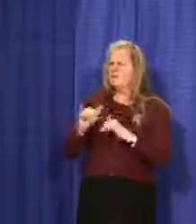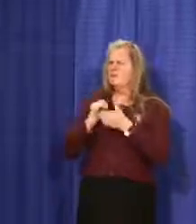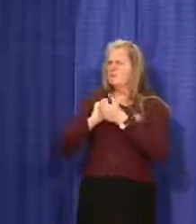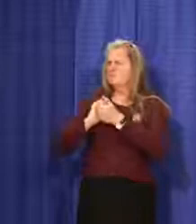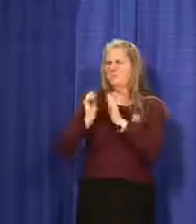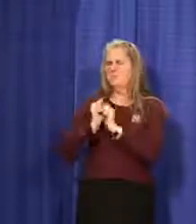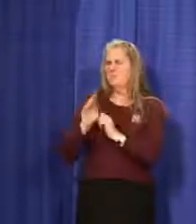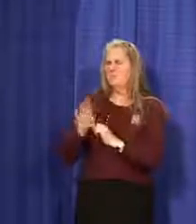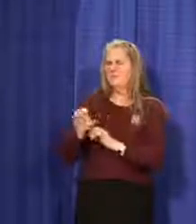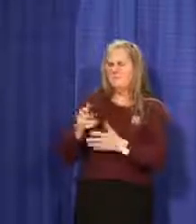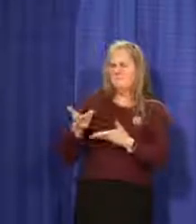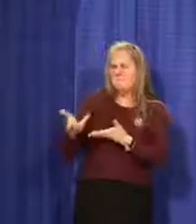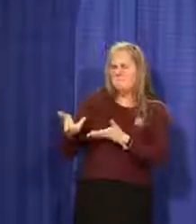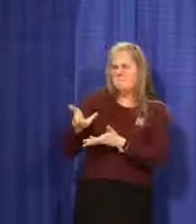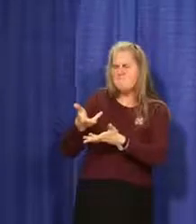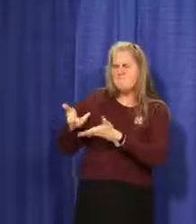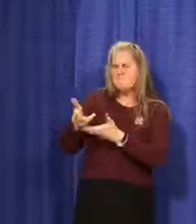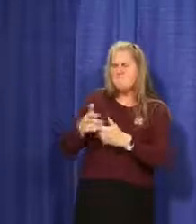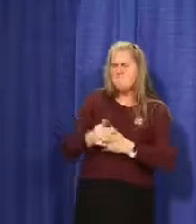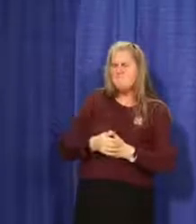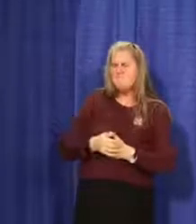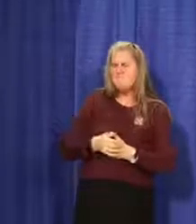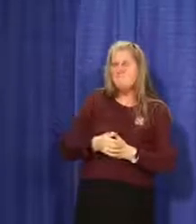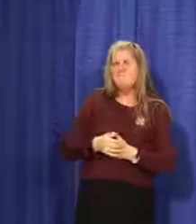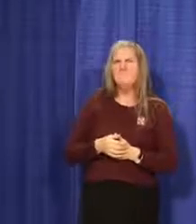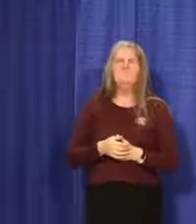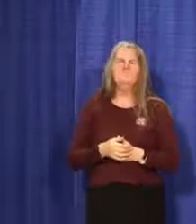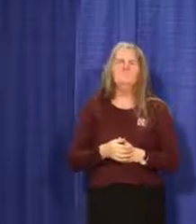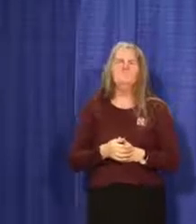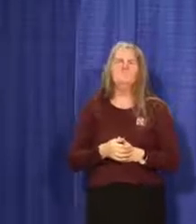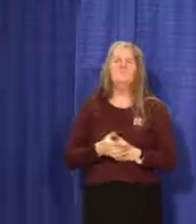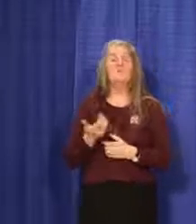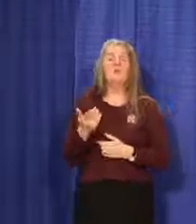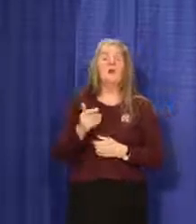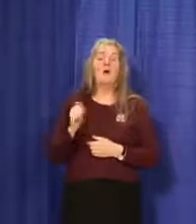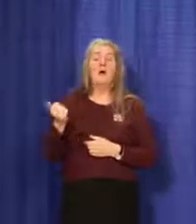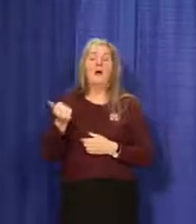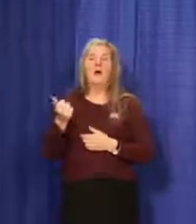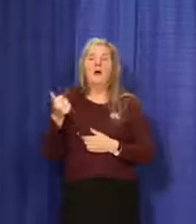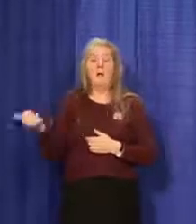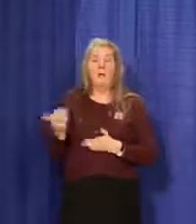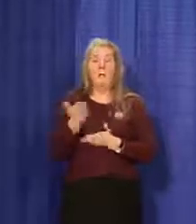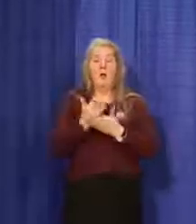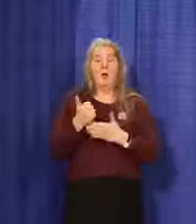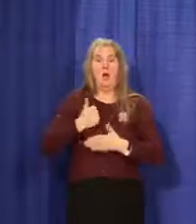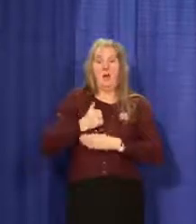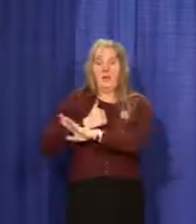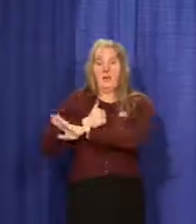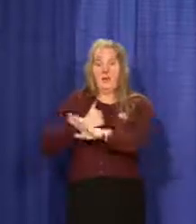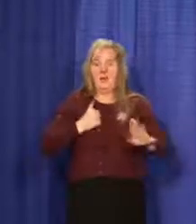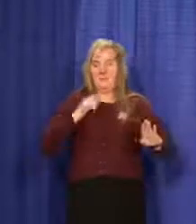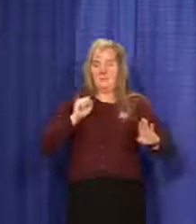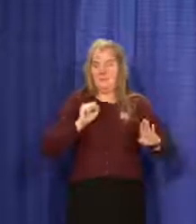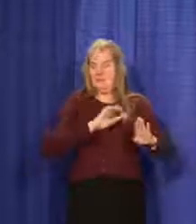colleagues there. As we look south from our fortunate situation in the